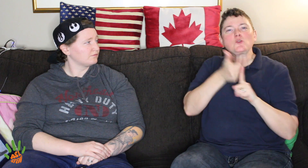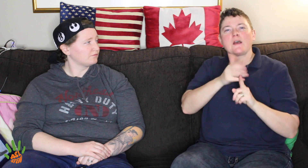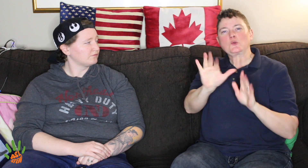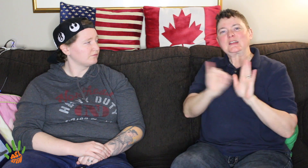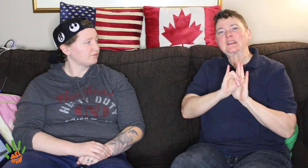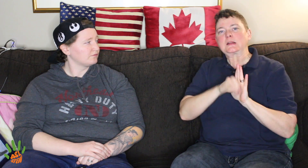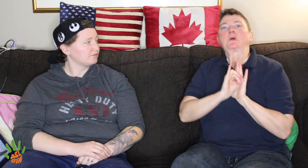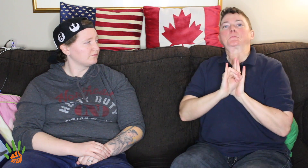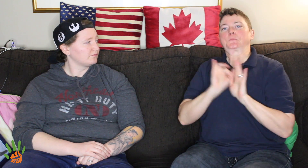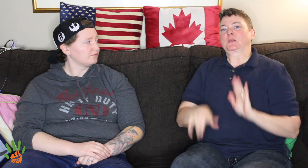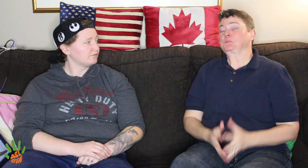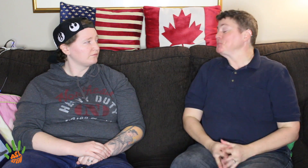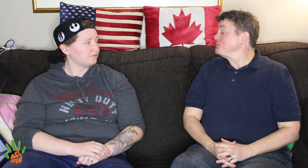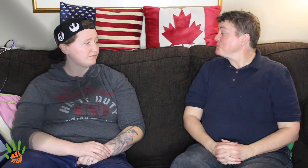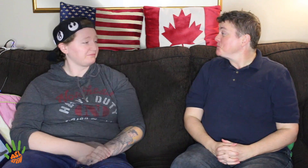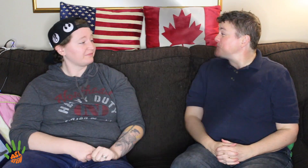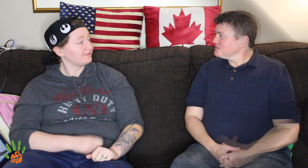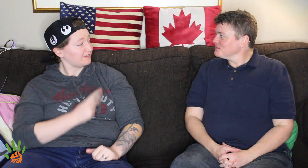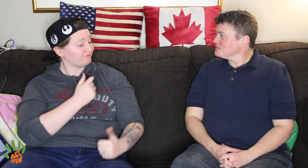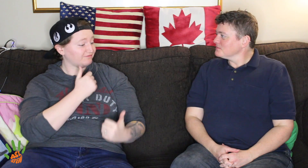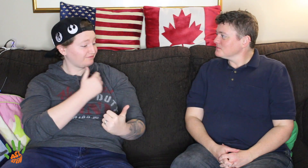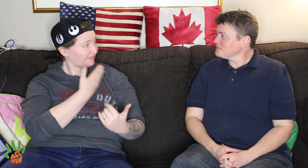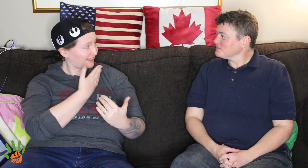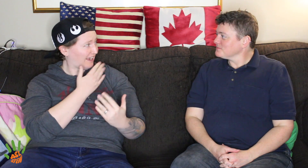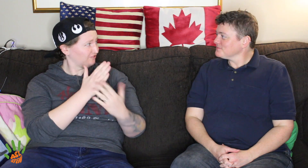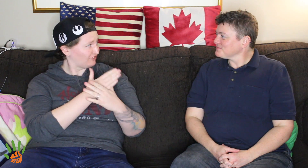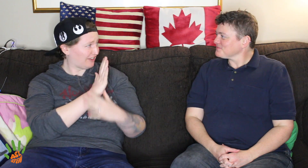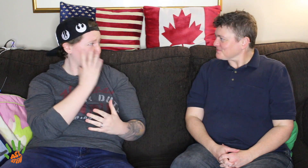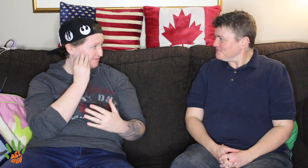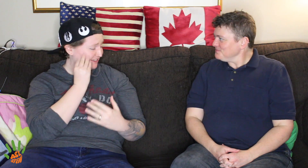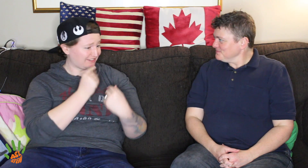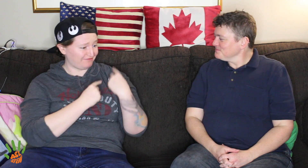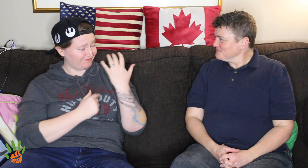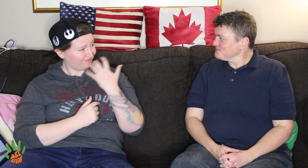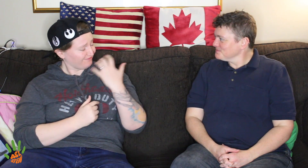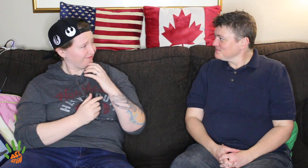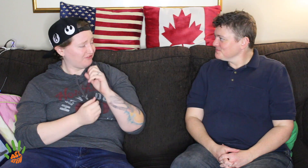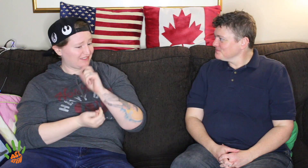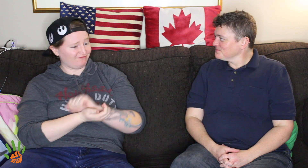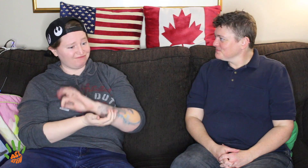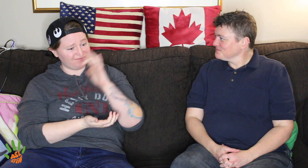Making an informed decision for your identity. [J] Well thank you so much for sharing all of your experience.